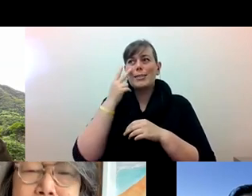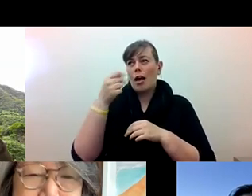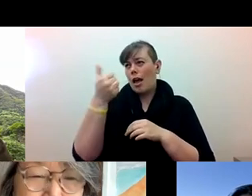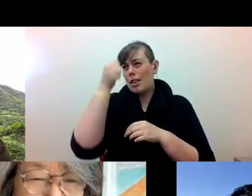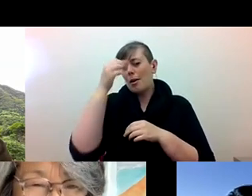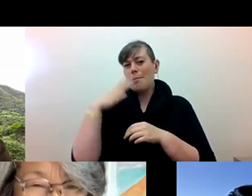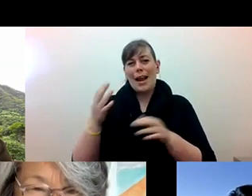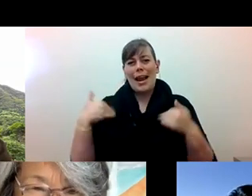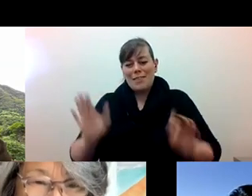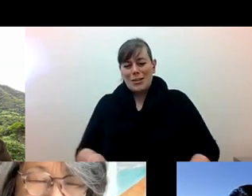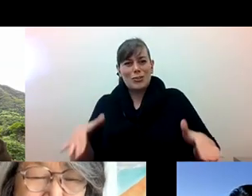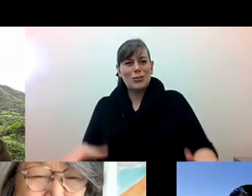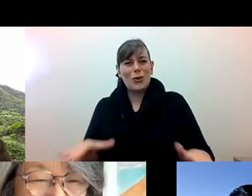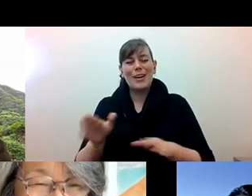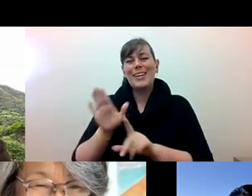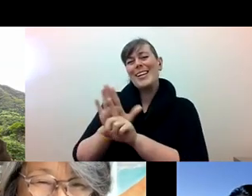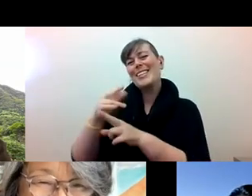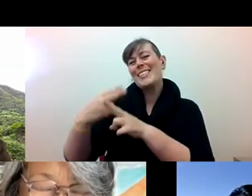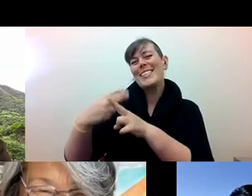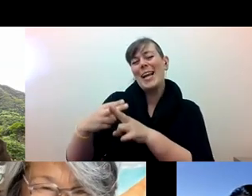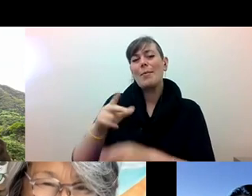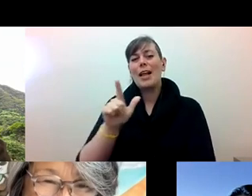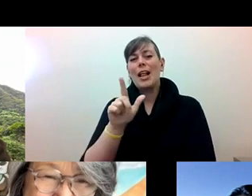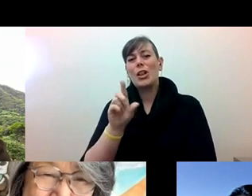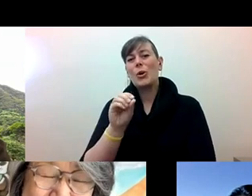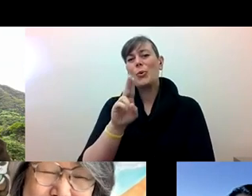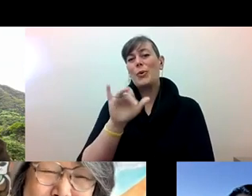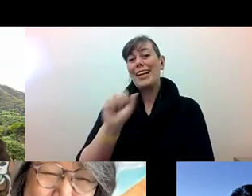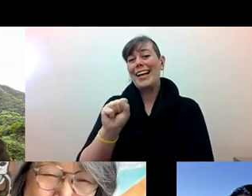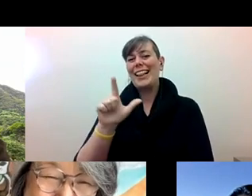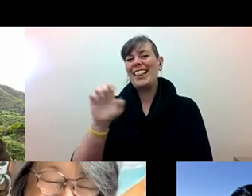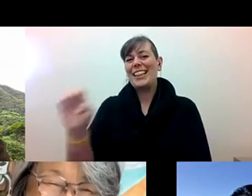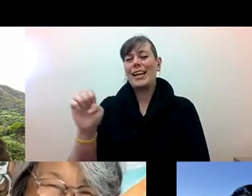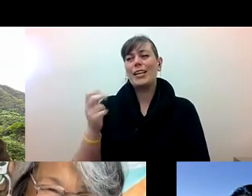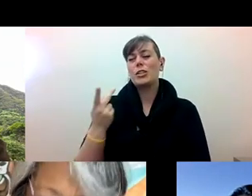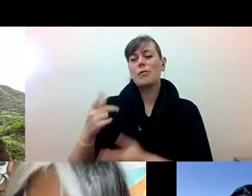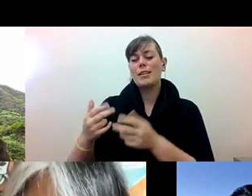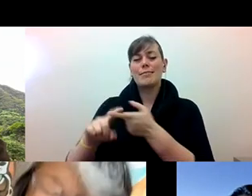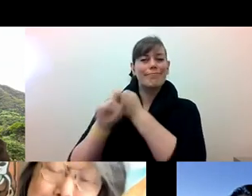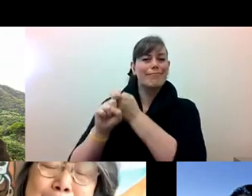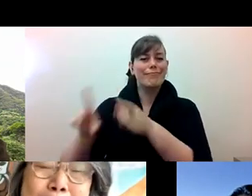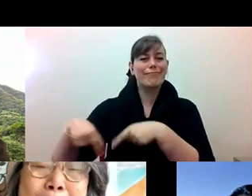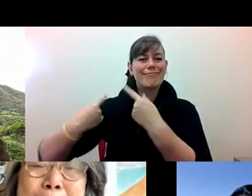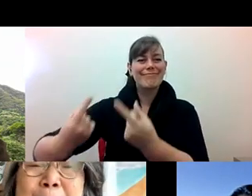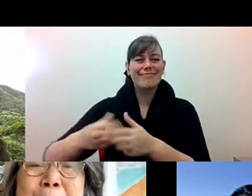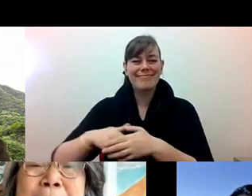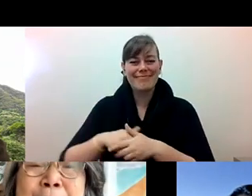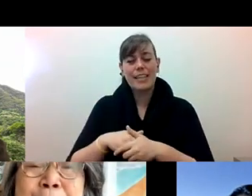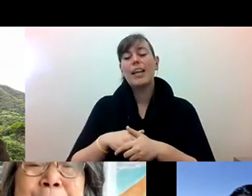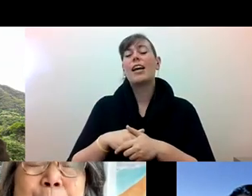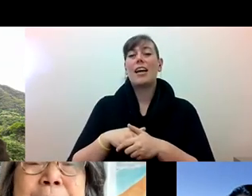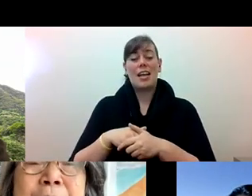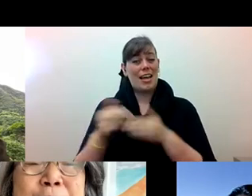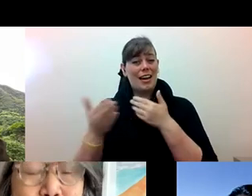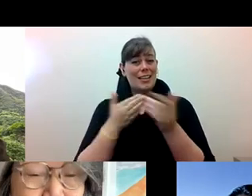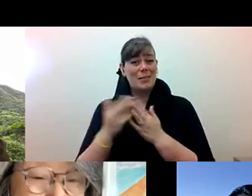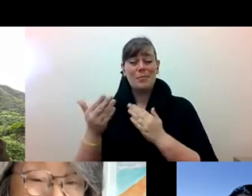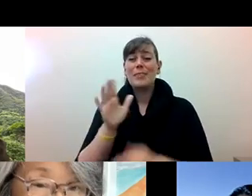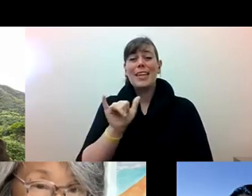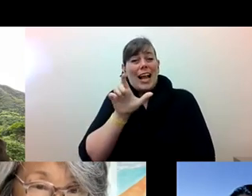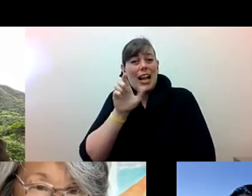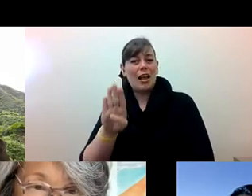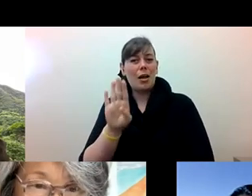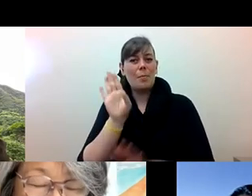pam tau lee: His name is Louie Lee and he and I became like lifelong friends. But this club, their main focus was on social... social stuff,